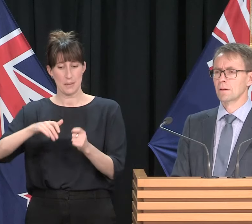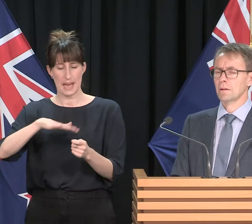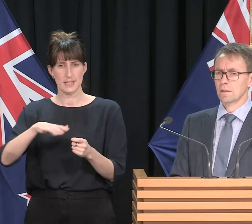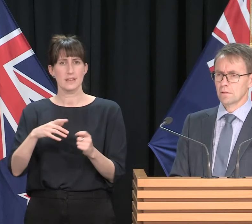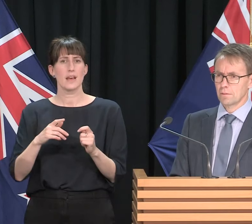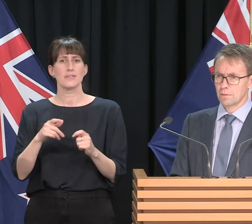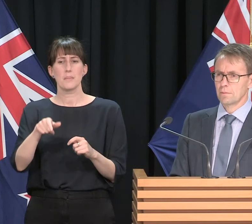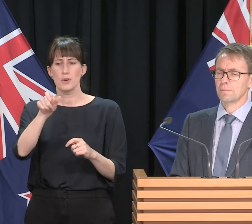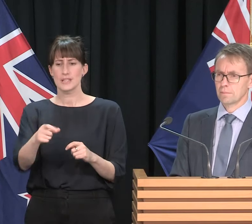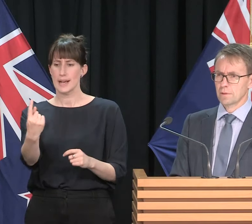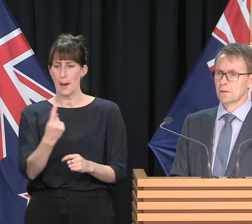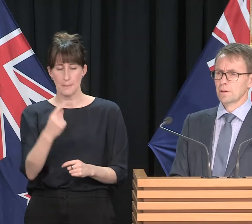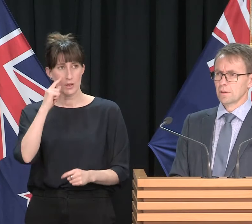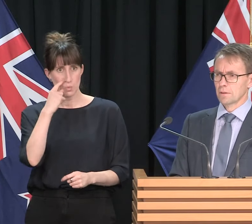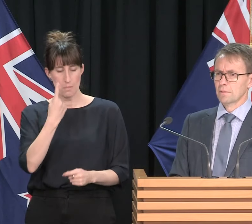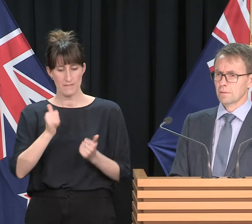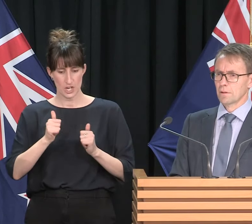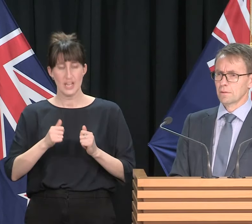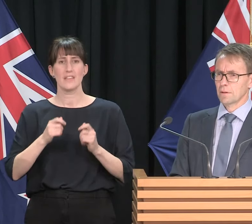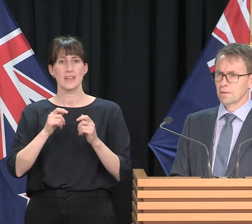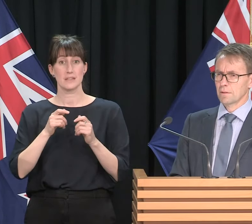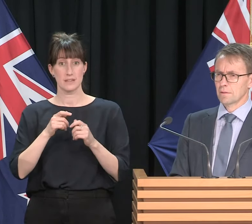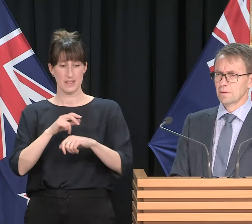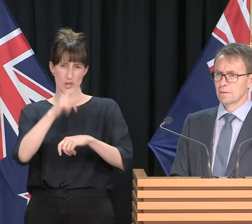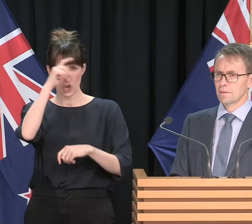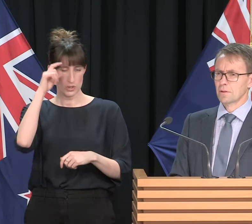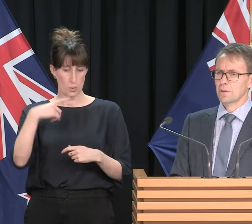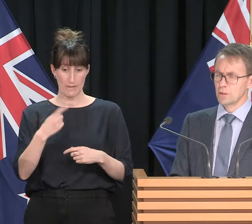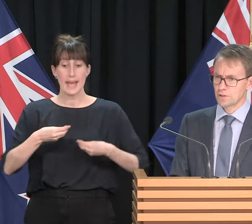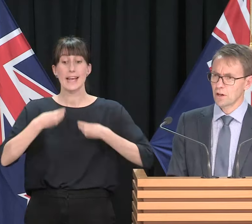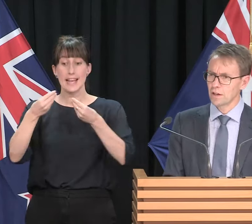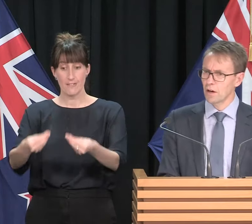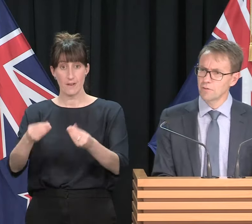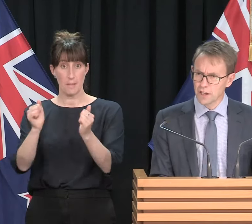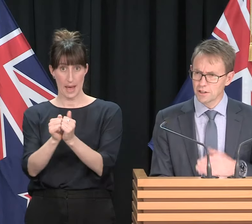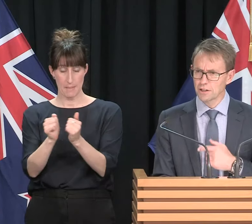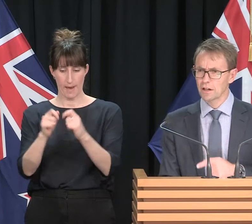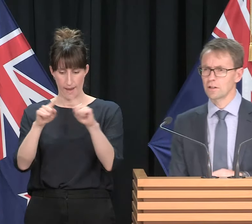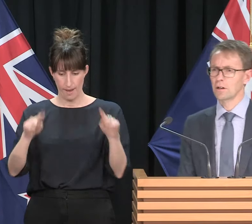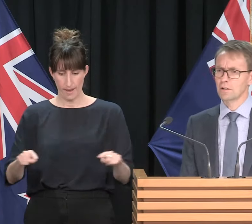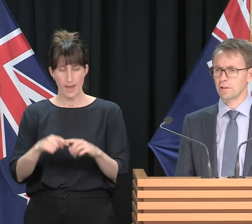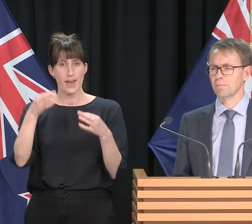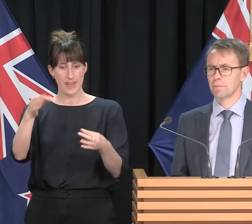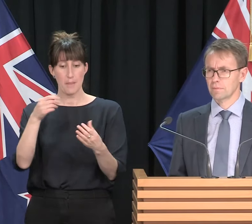carpark for any members of the public who want to be swabbed